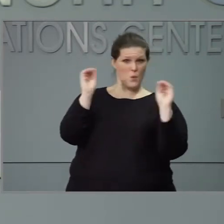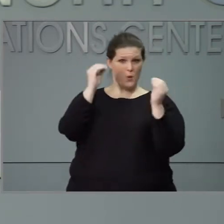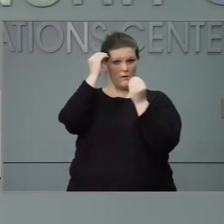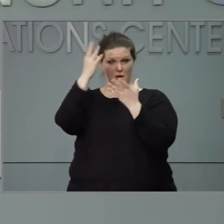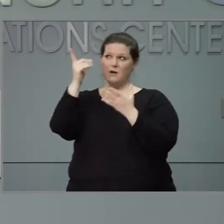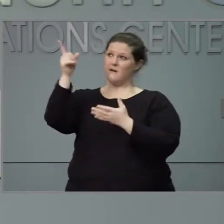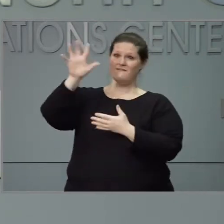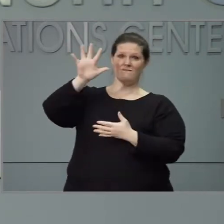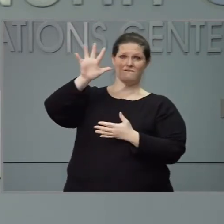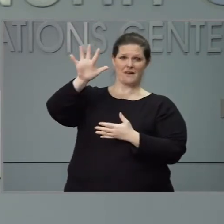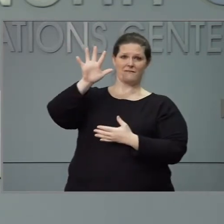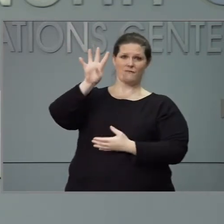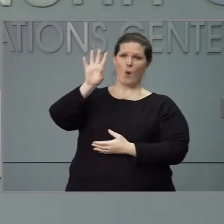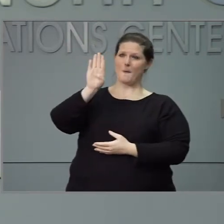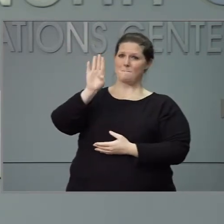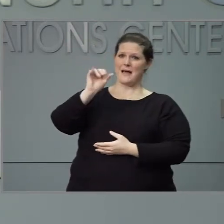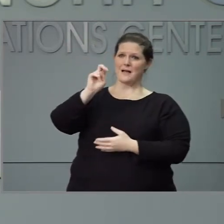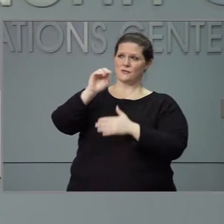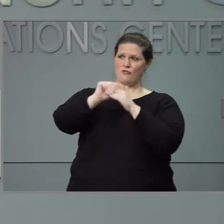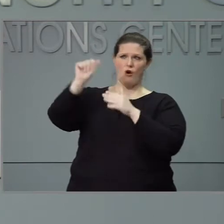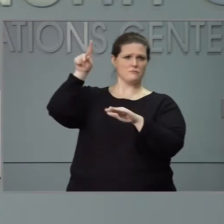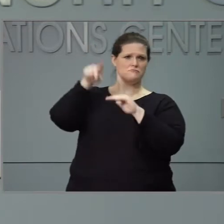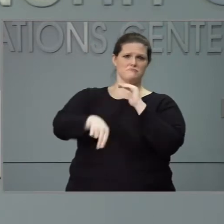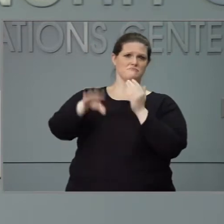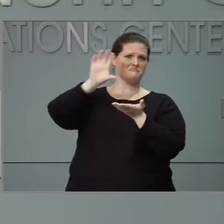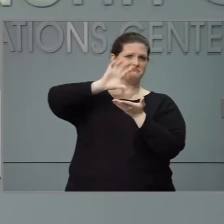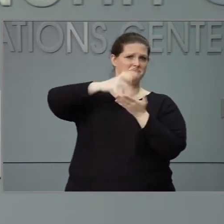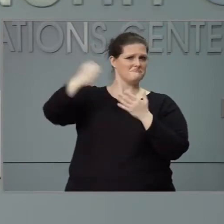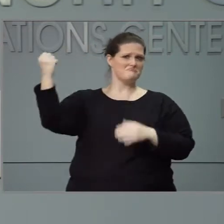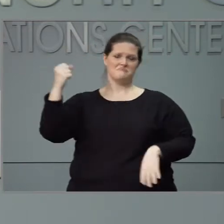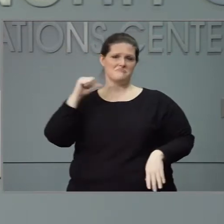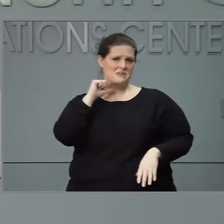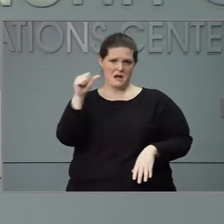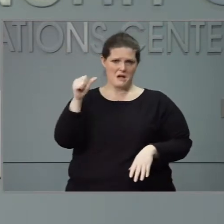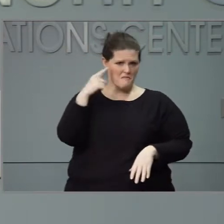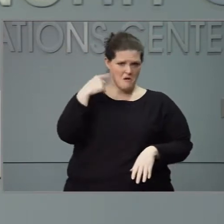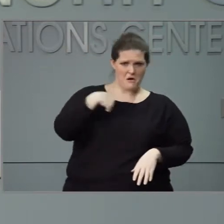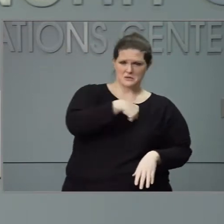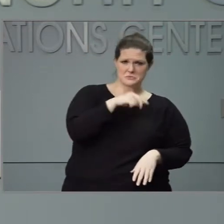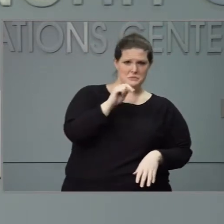PROCESO DE DISEÑO, MI ESPOSA ALICE Y YO, ESTAMOS CASADOS HACE